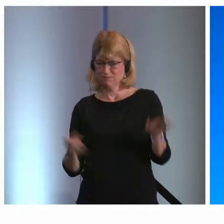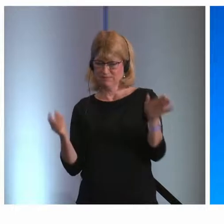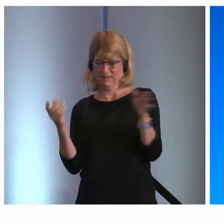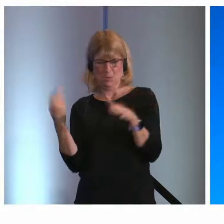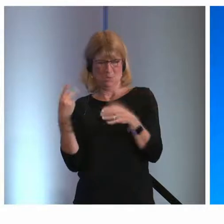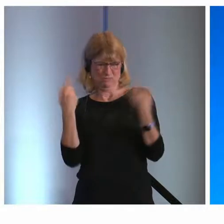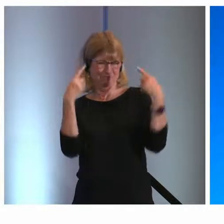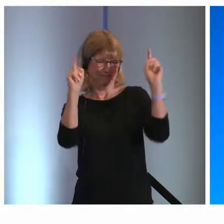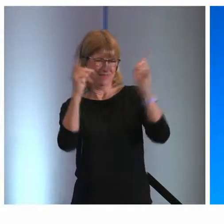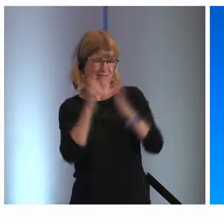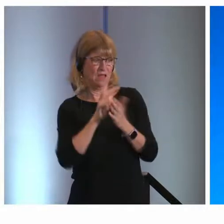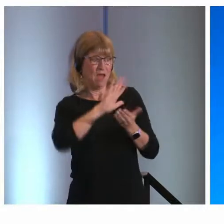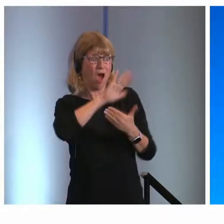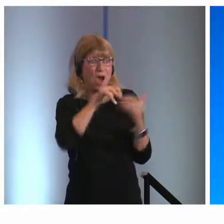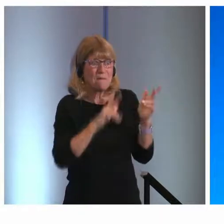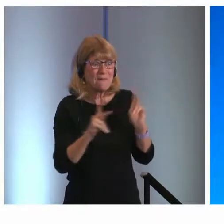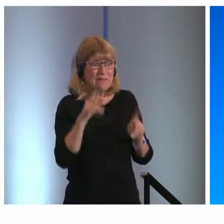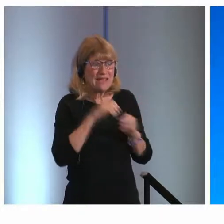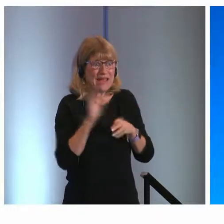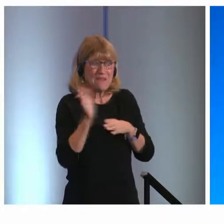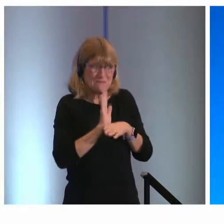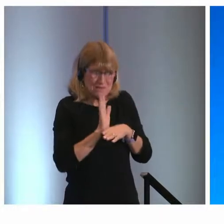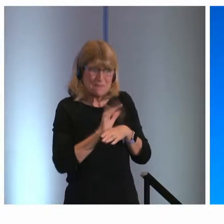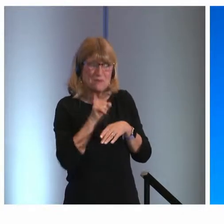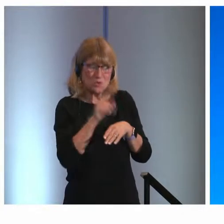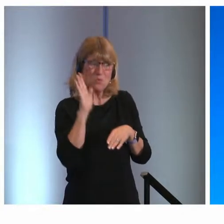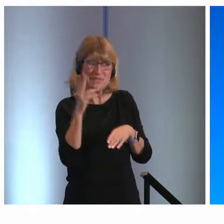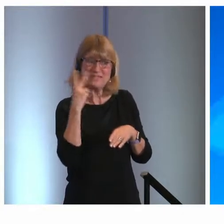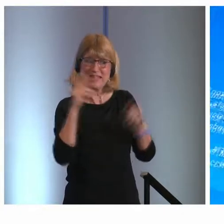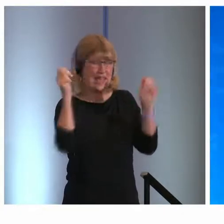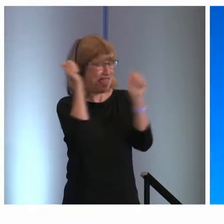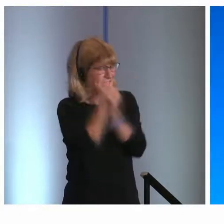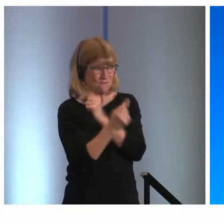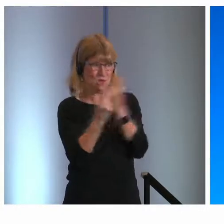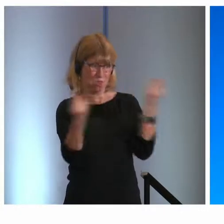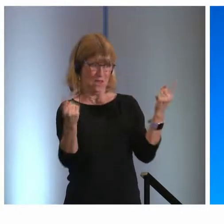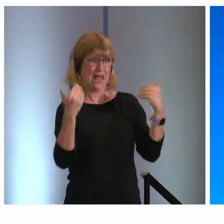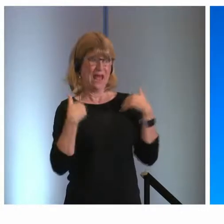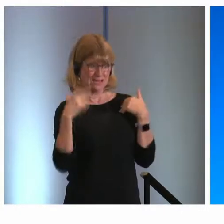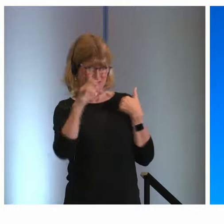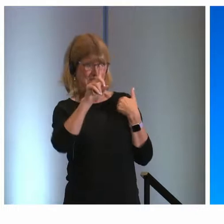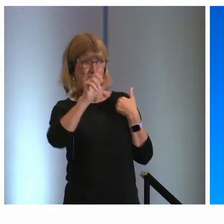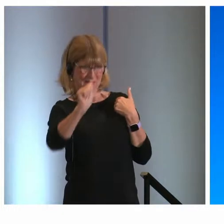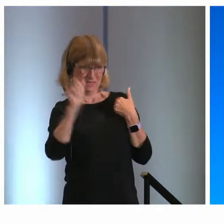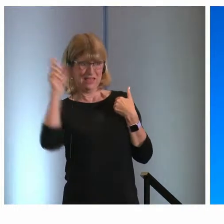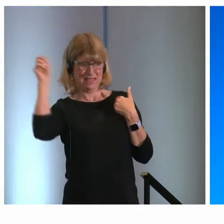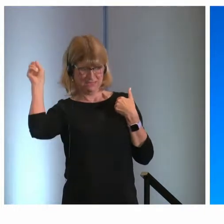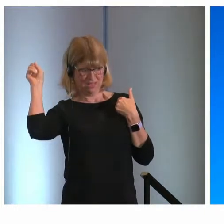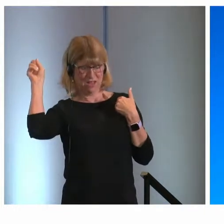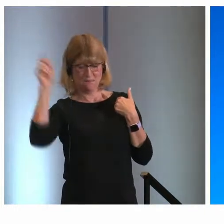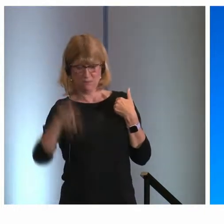important to focus on nonapparent disabilities, and that's a conversation between comedian Ninaji, and M Dave, so